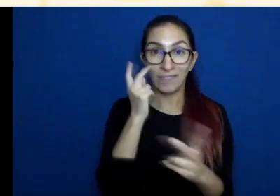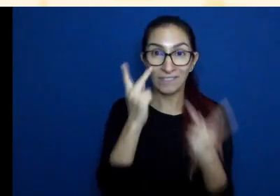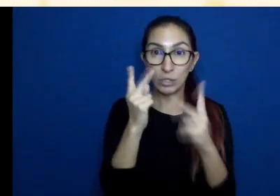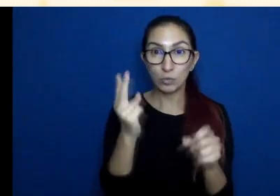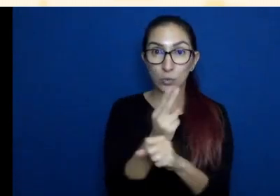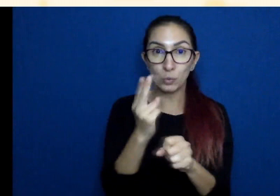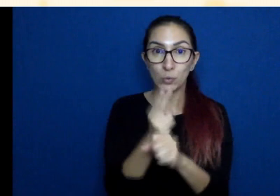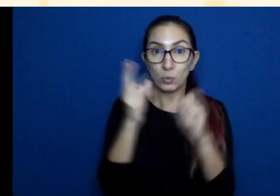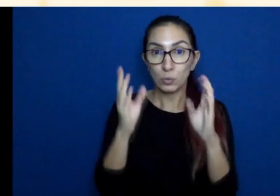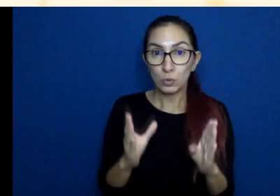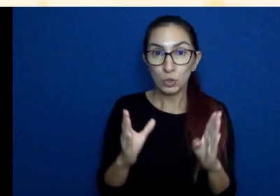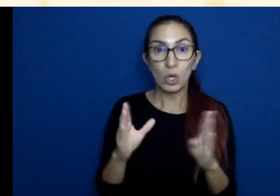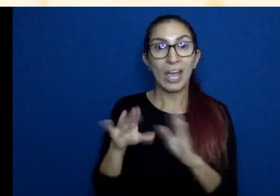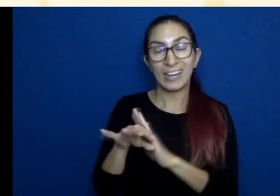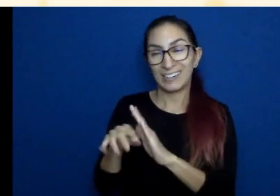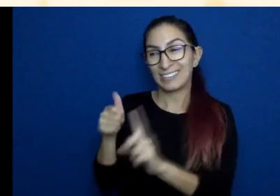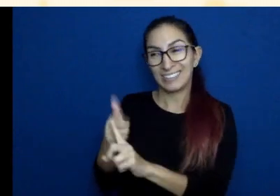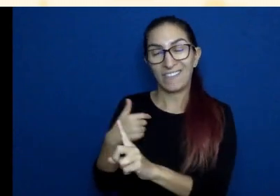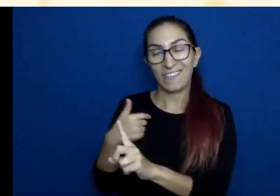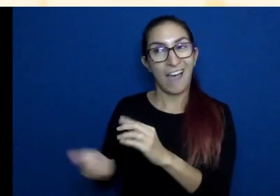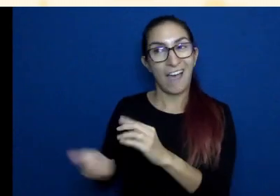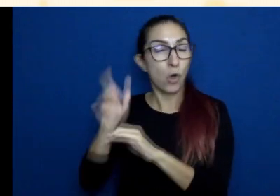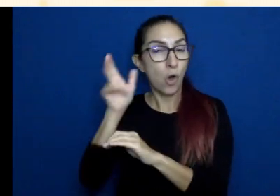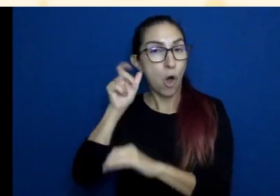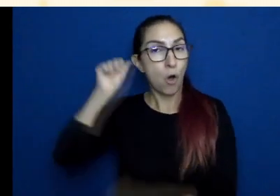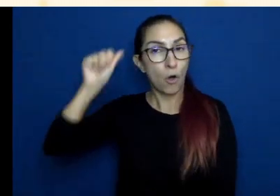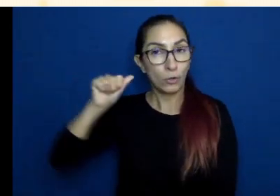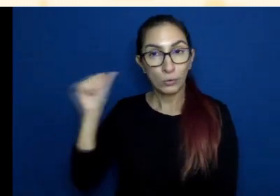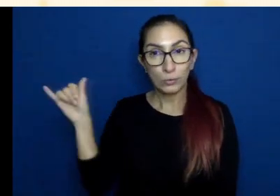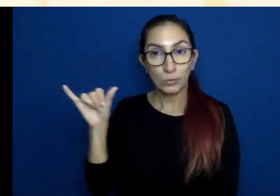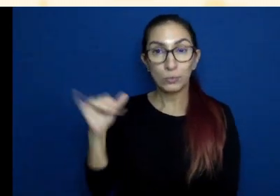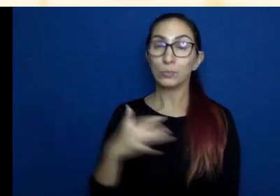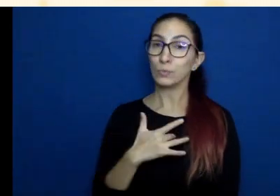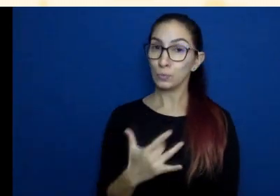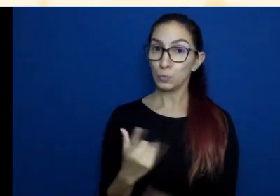And the video has audio, by the way.